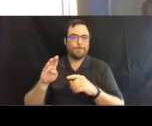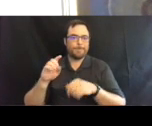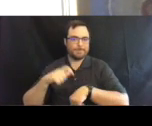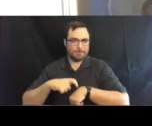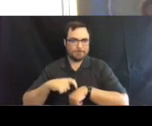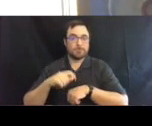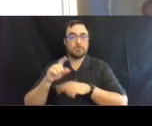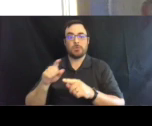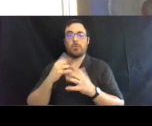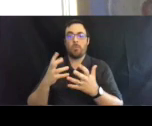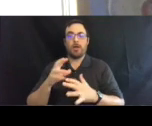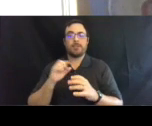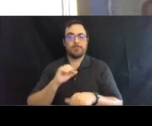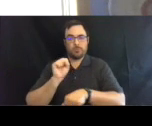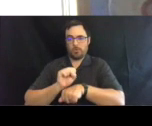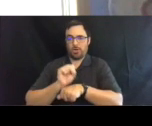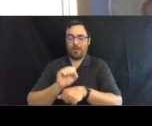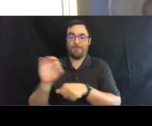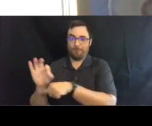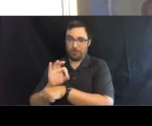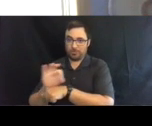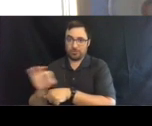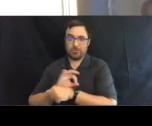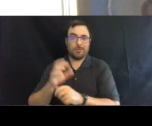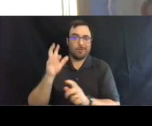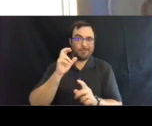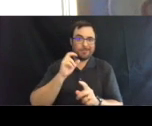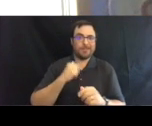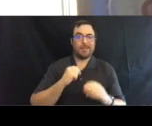functional listening and communication skills and so we want to be